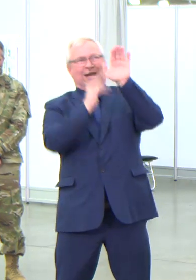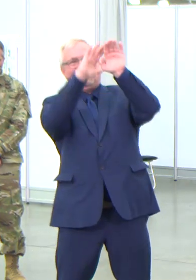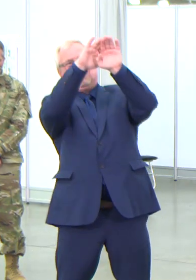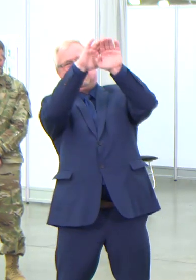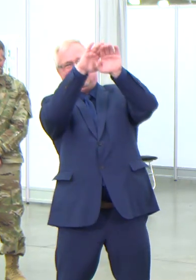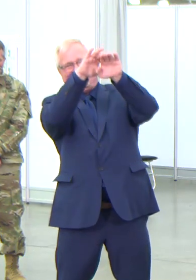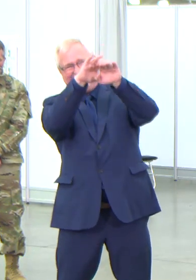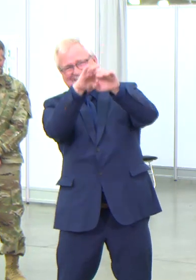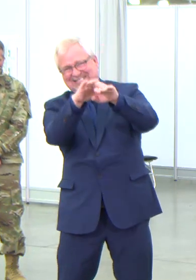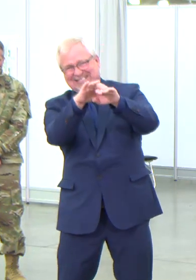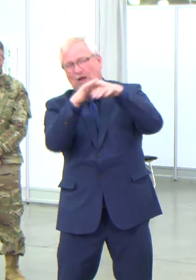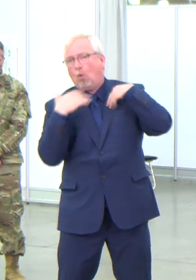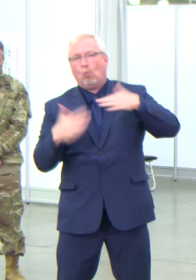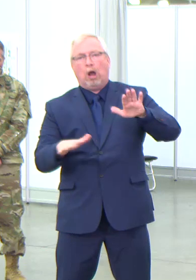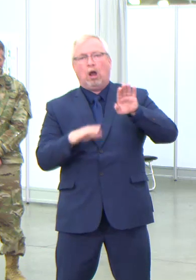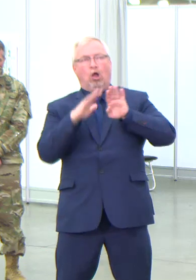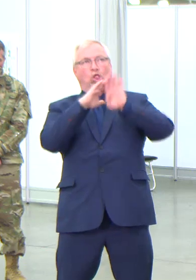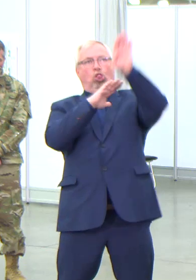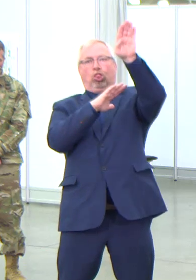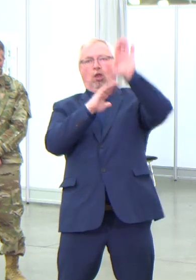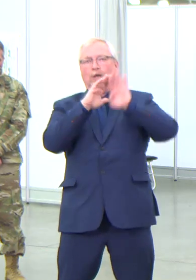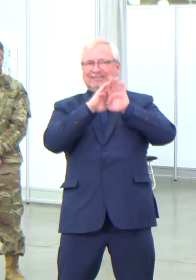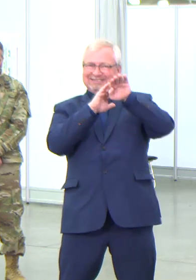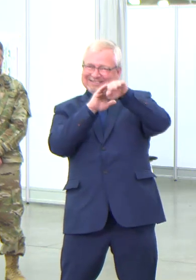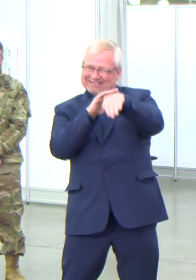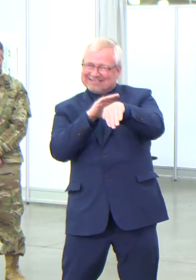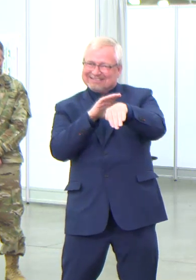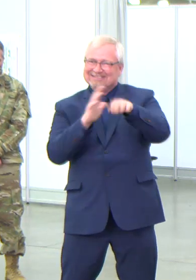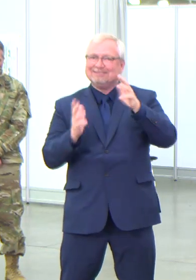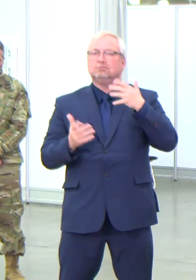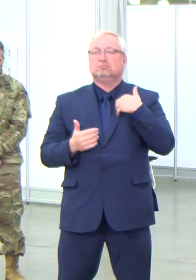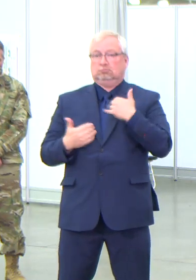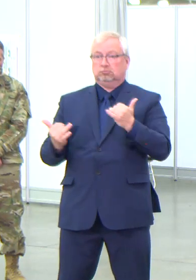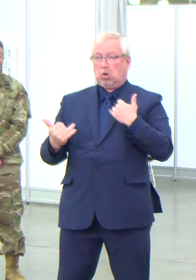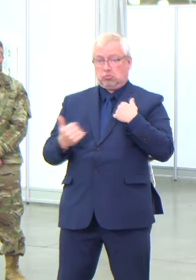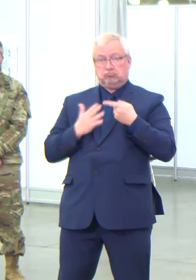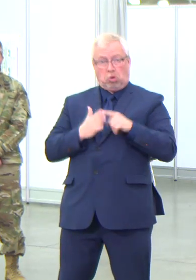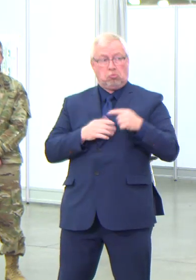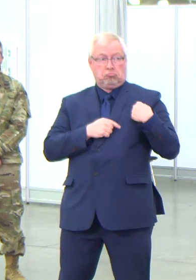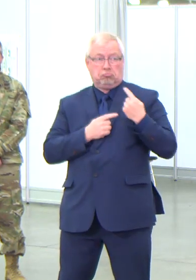we don't have exact numbers, that we have dramatically lowered the potential for that